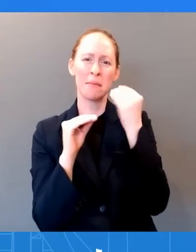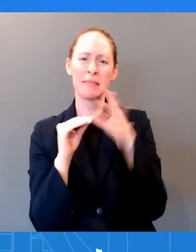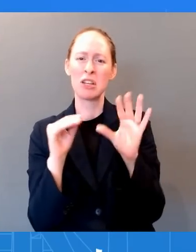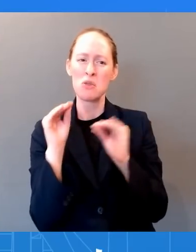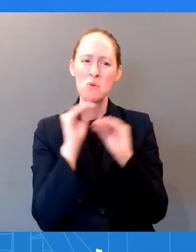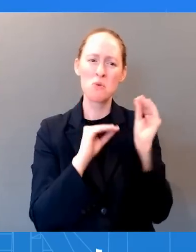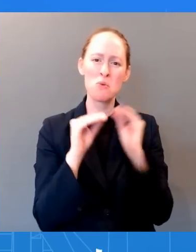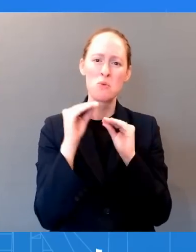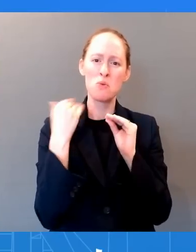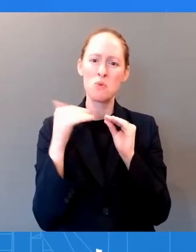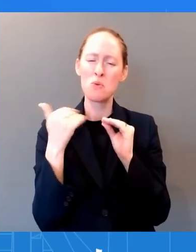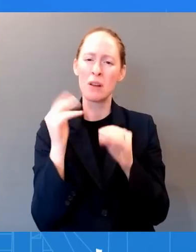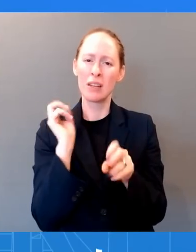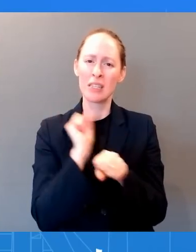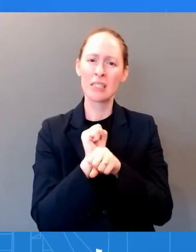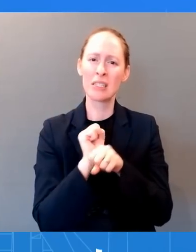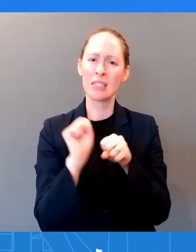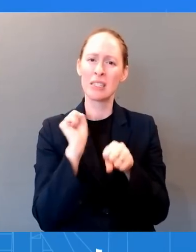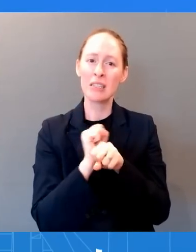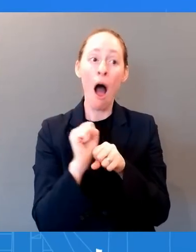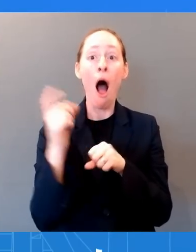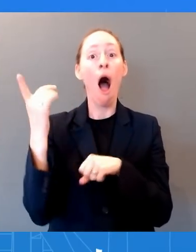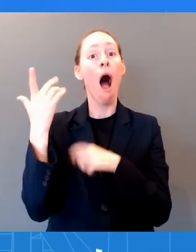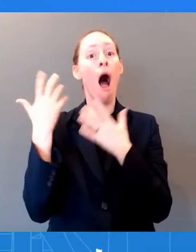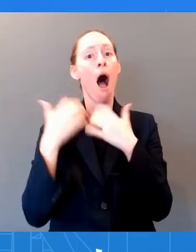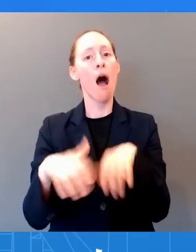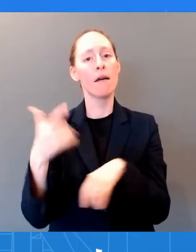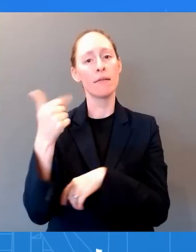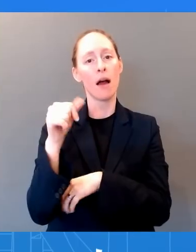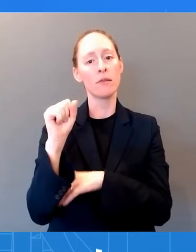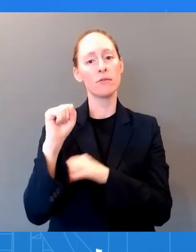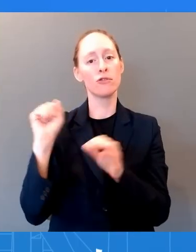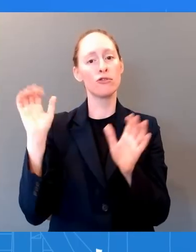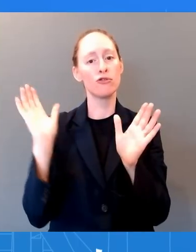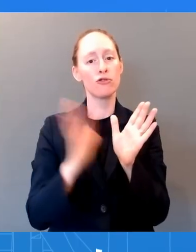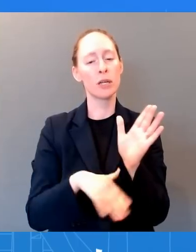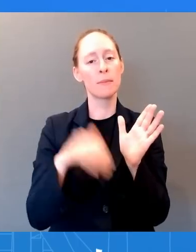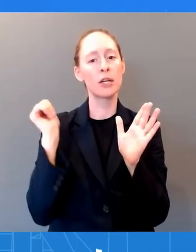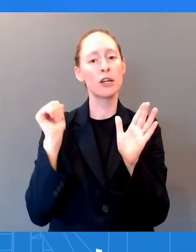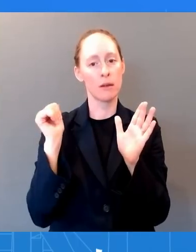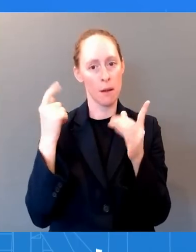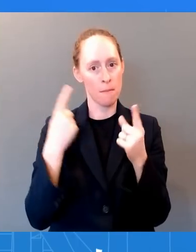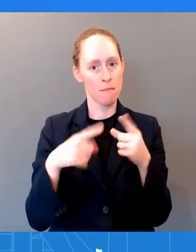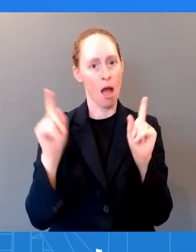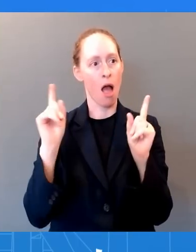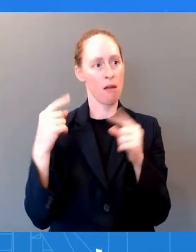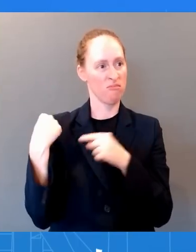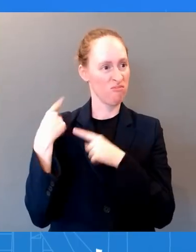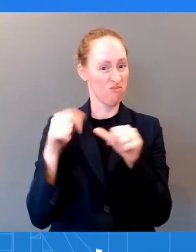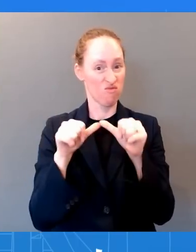We've seen, for 76 days, gas prices have gone down. It is the fastest decline, as you've heard us say,